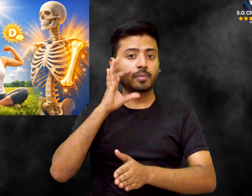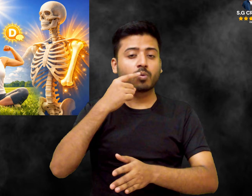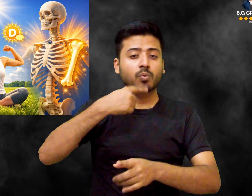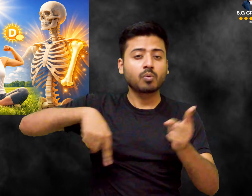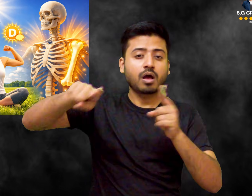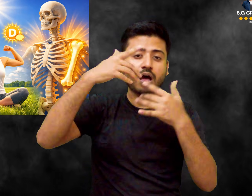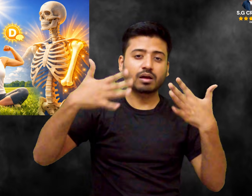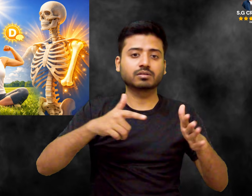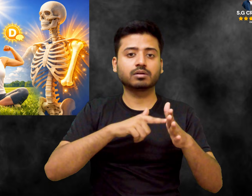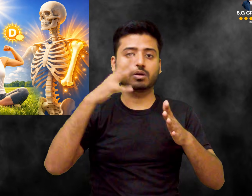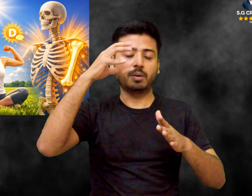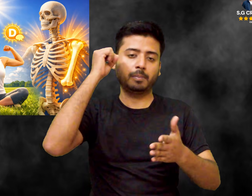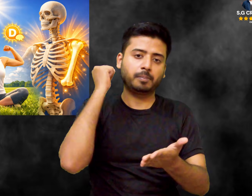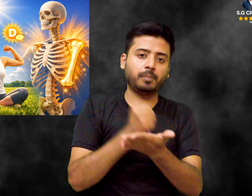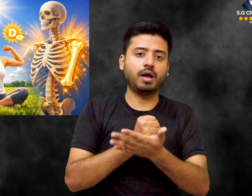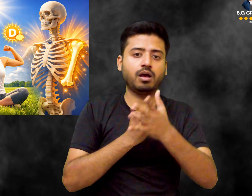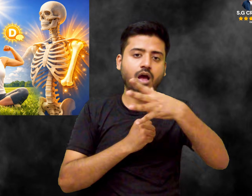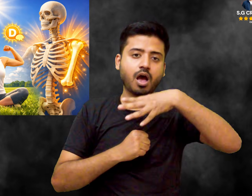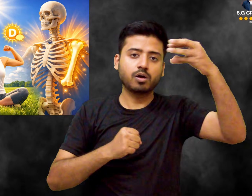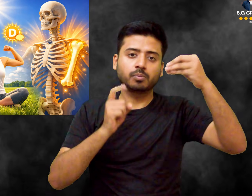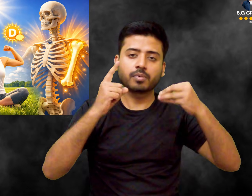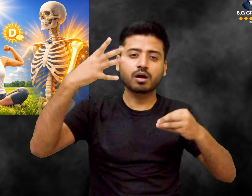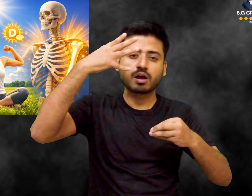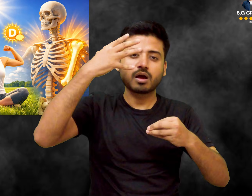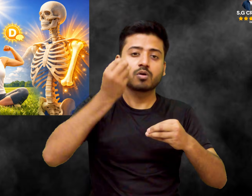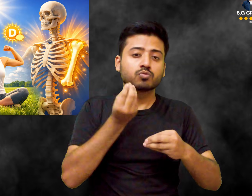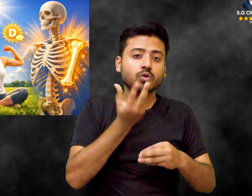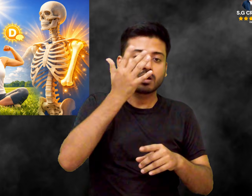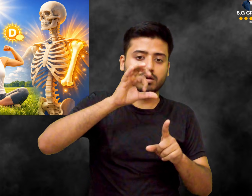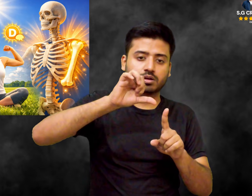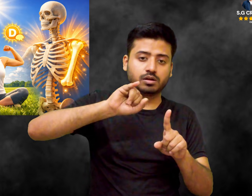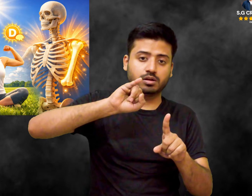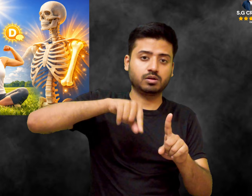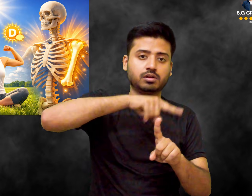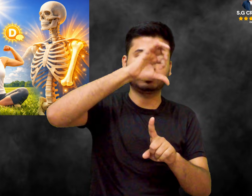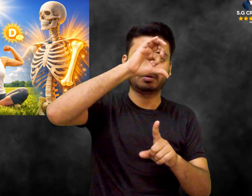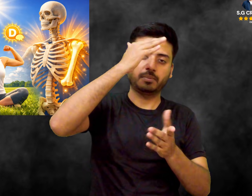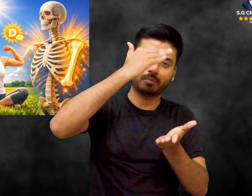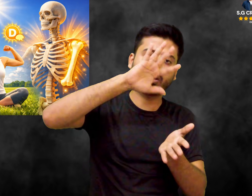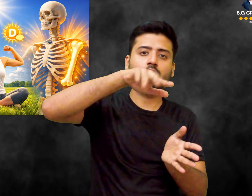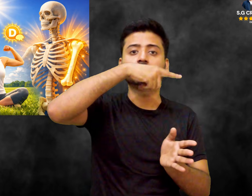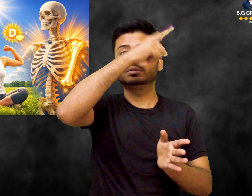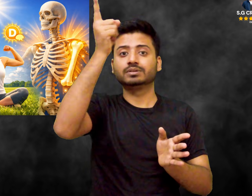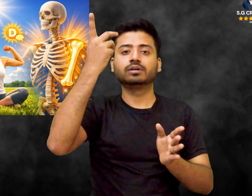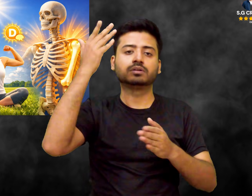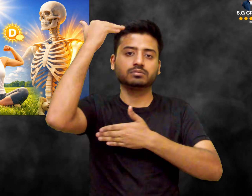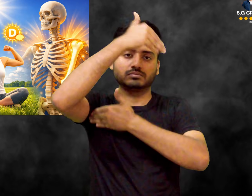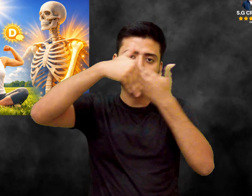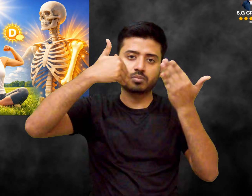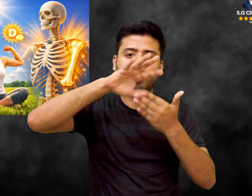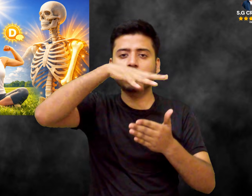muscle pain and soft bones, osteomalia in adults or ricketetts in children. Health risks, increased